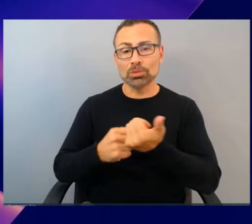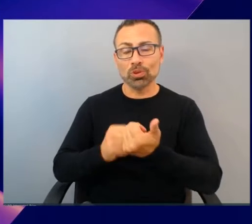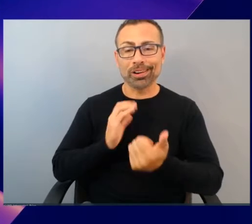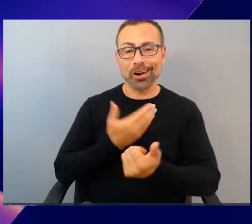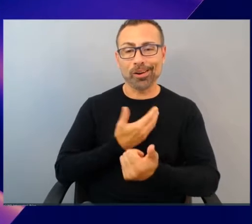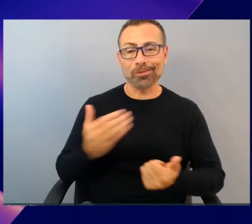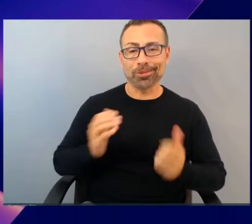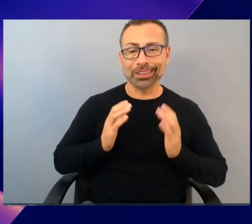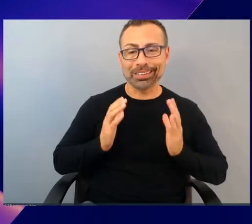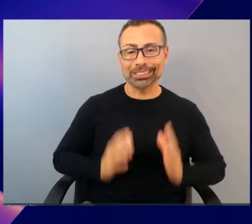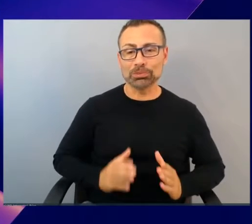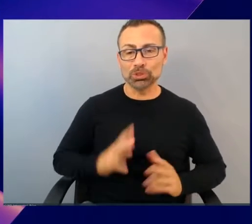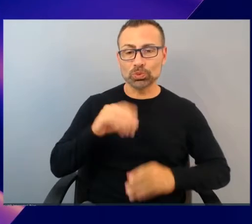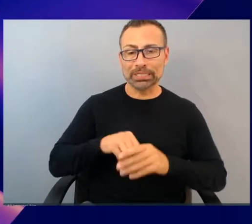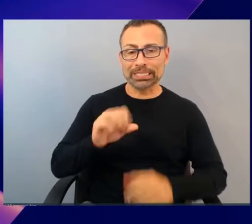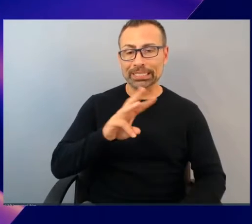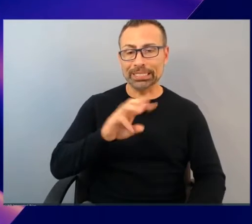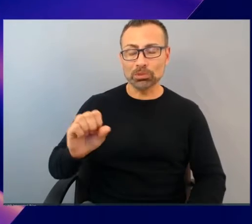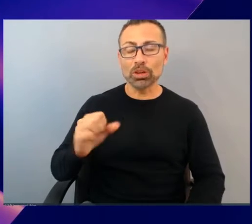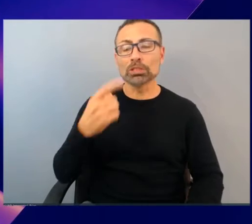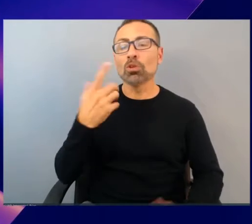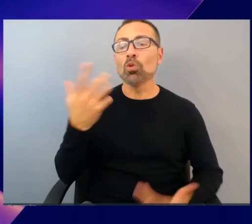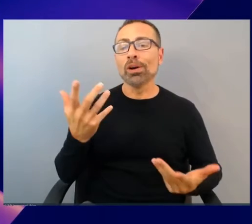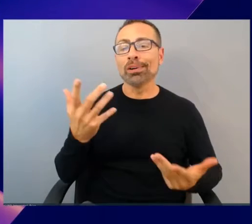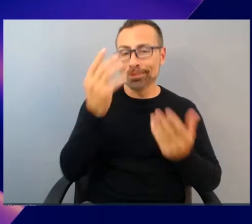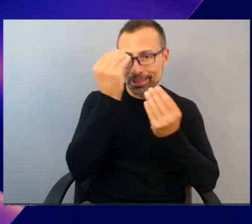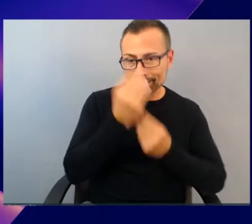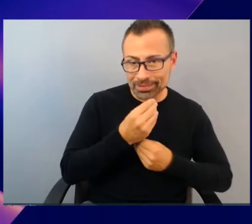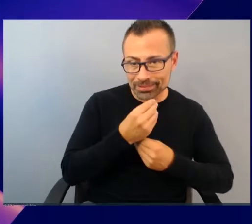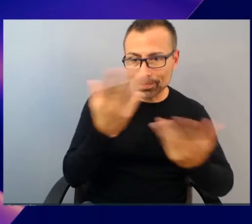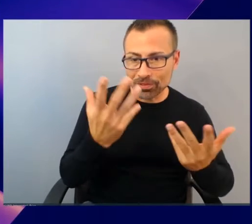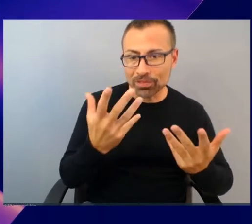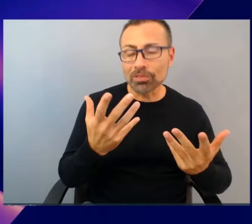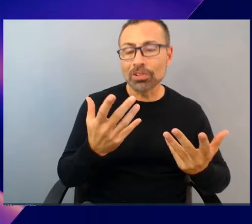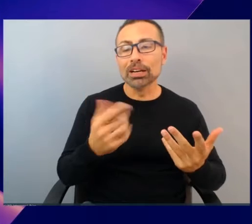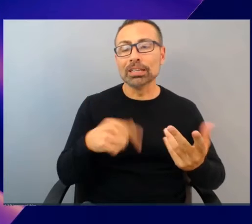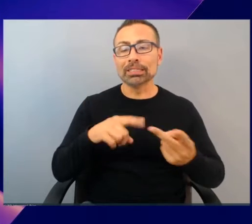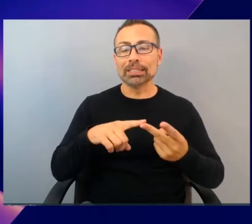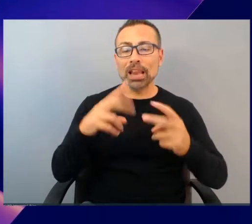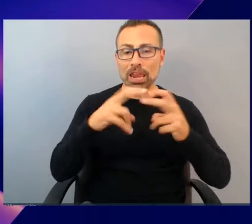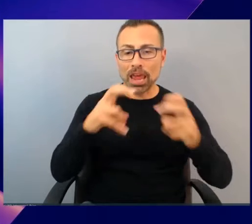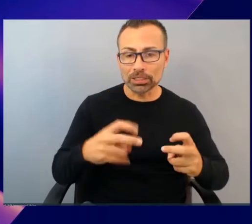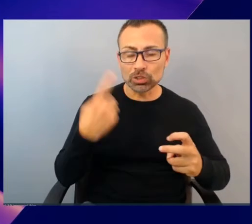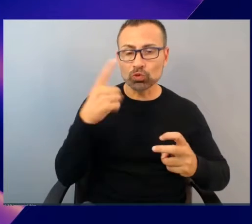with advice and analysis during active security incidents and within the parameters